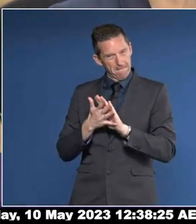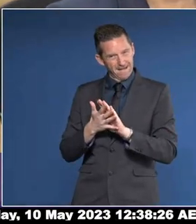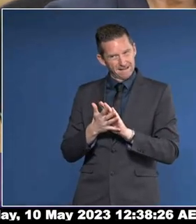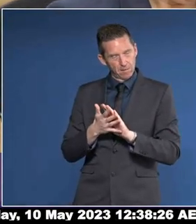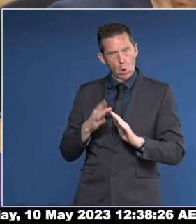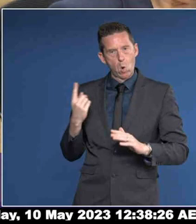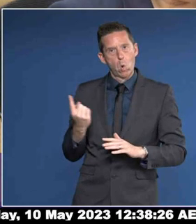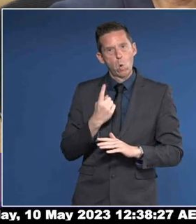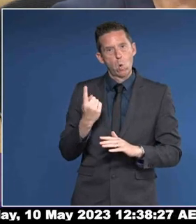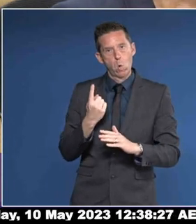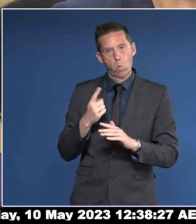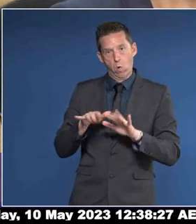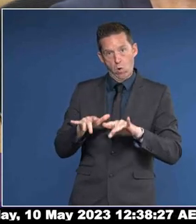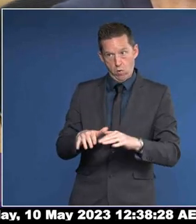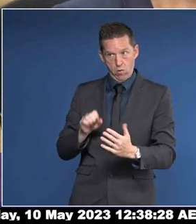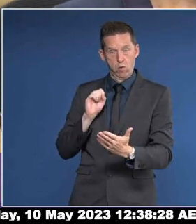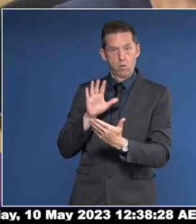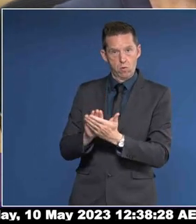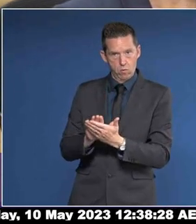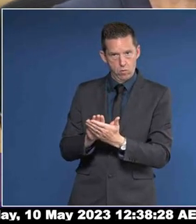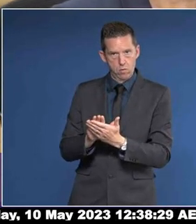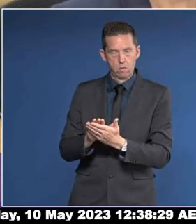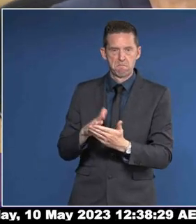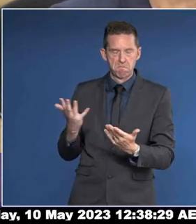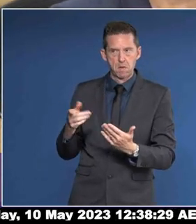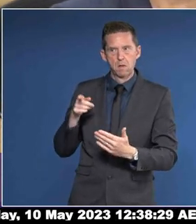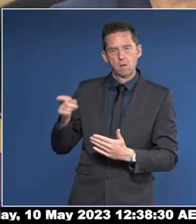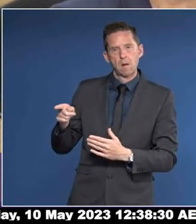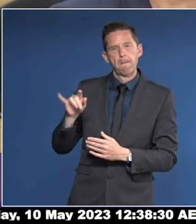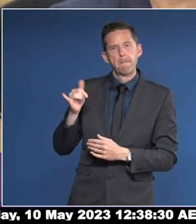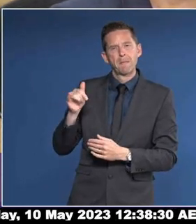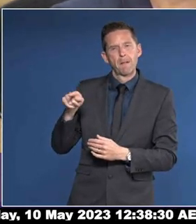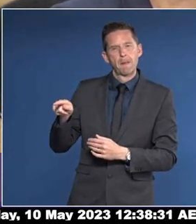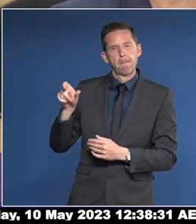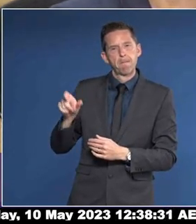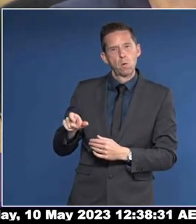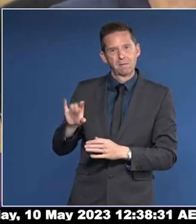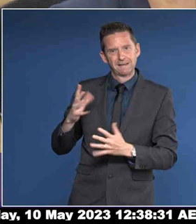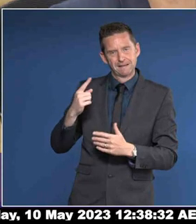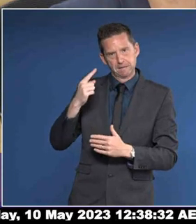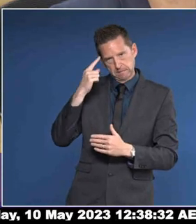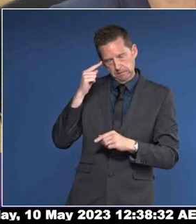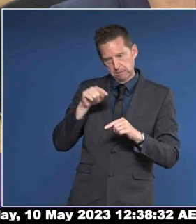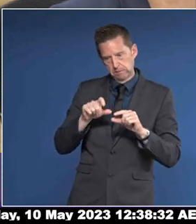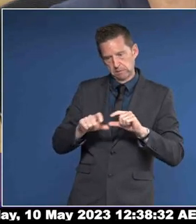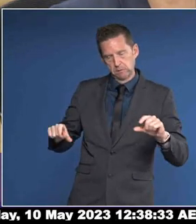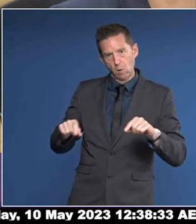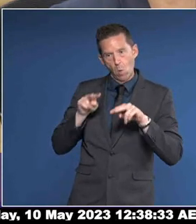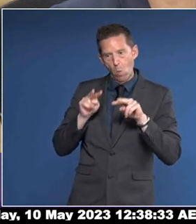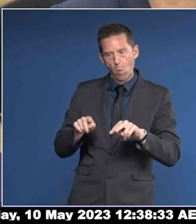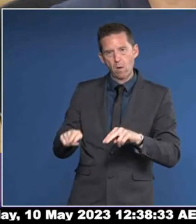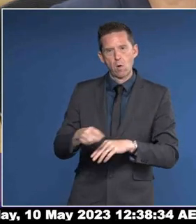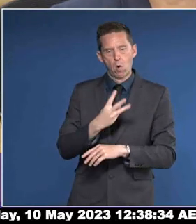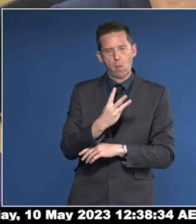entry, he or she, may have turned their mind to provision 364 and given considerations to